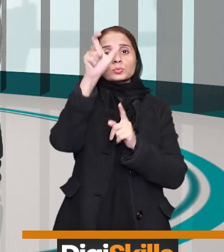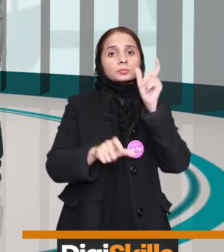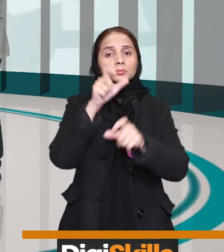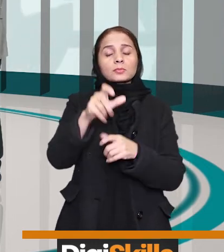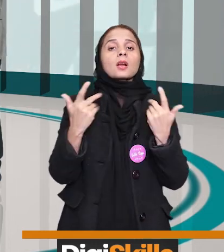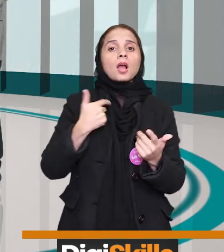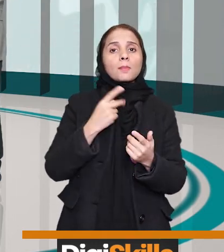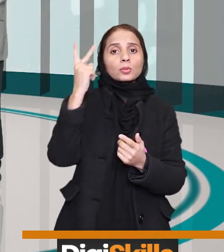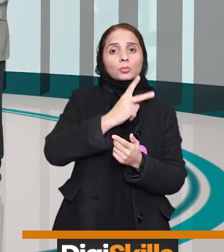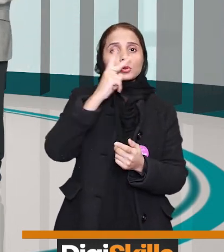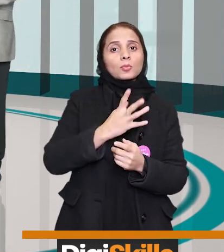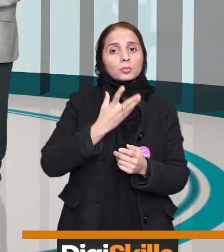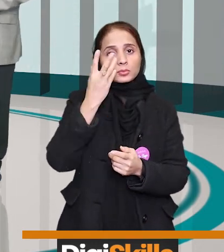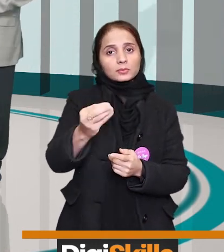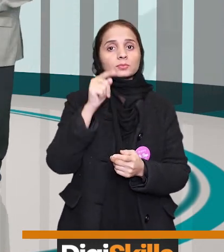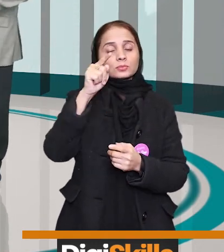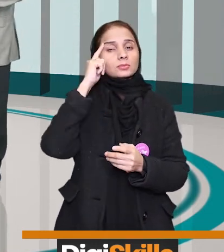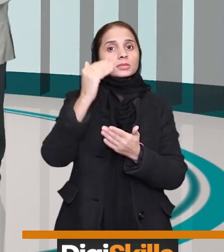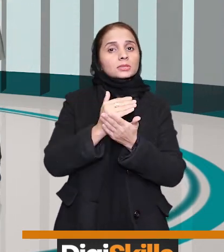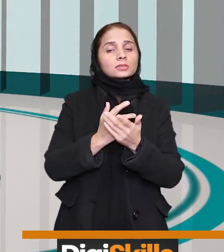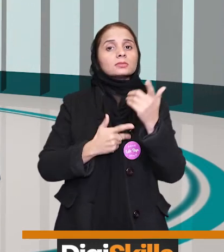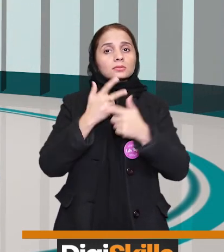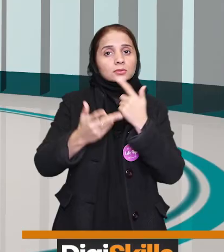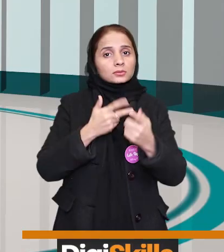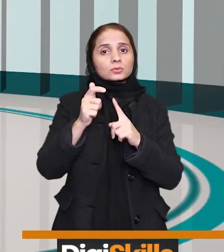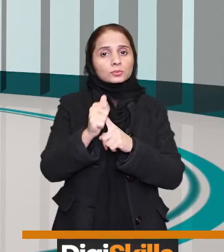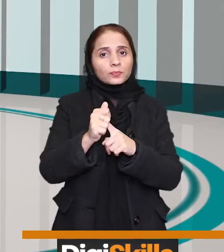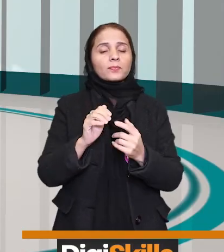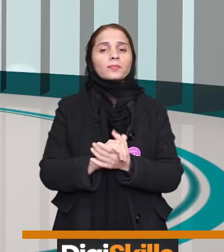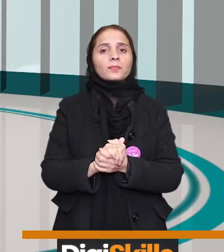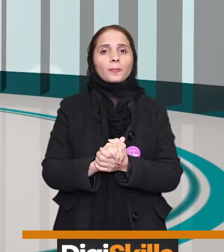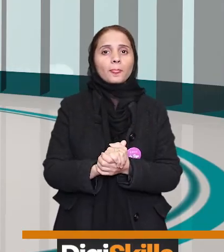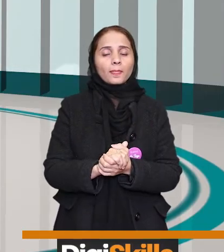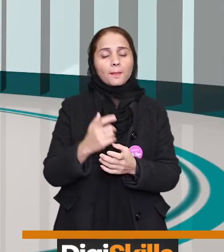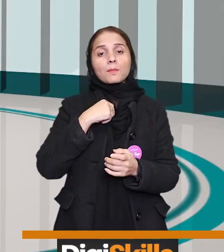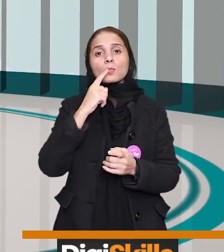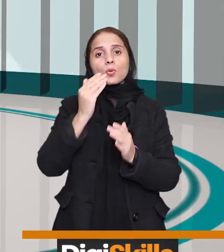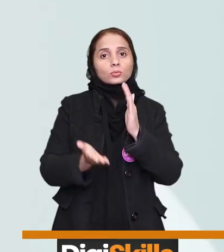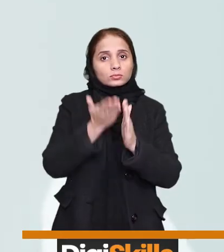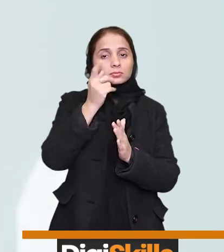this is why we talk about it again and again, this is why we highlight its importance again and again.